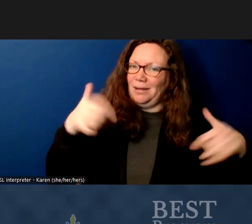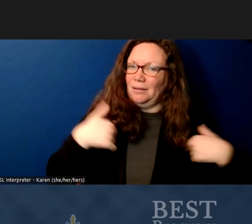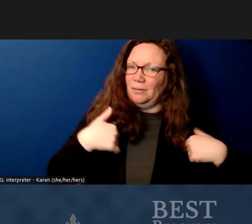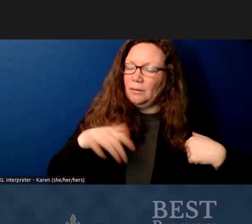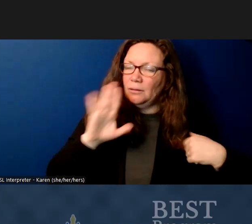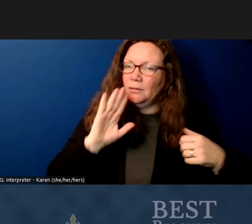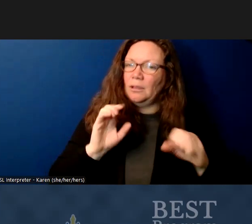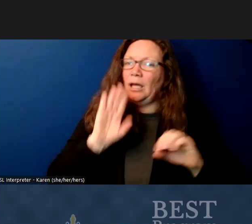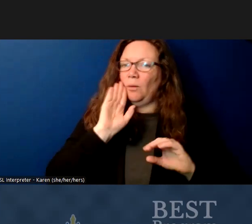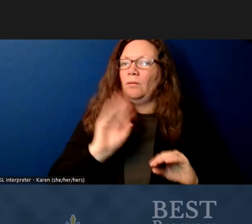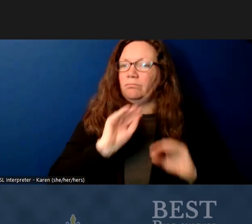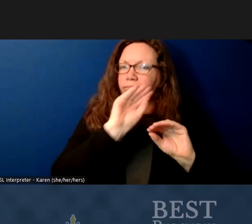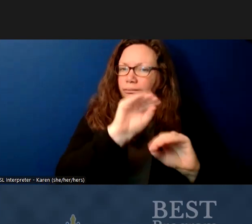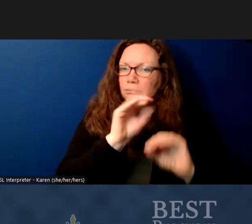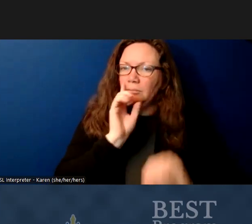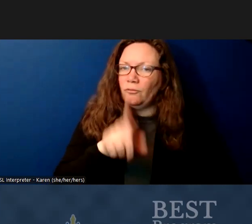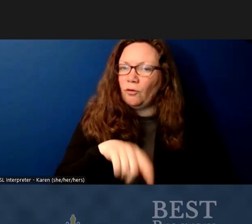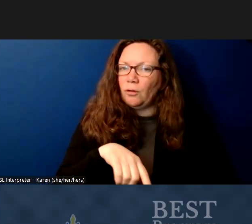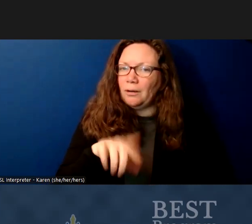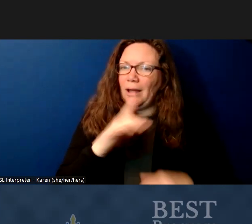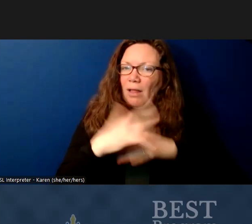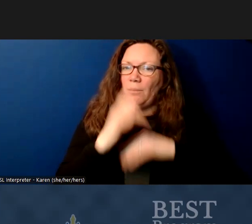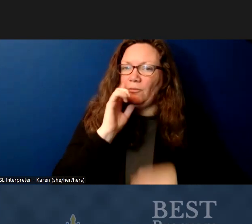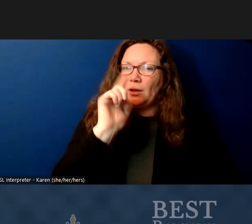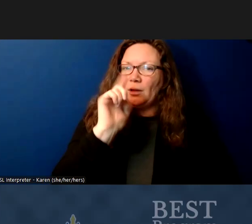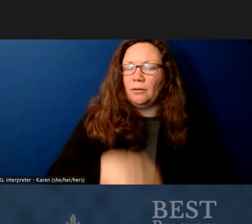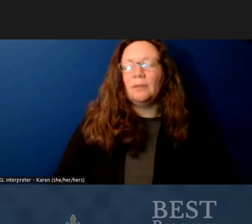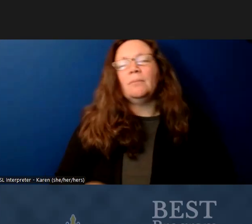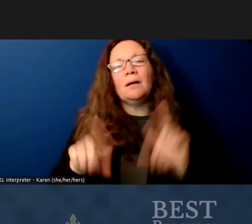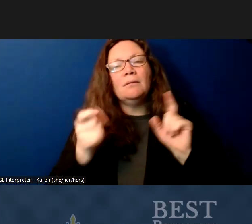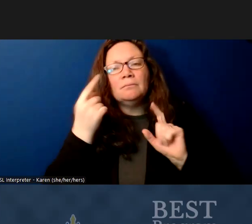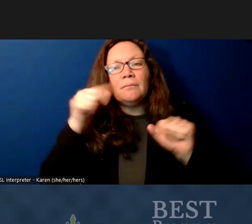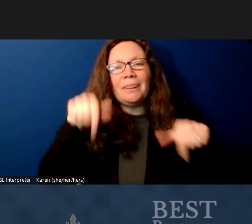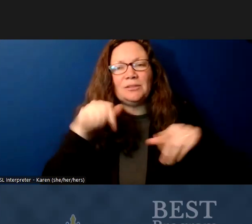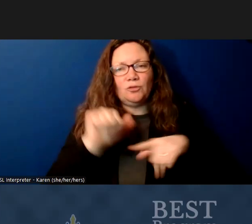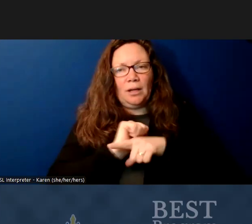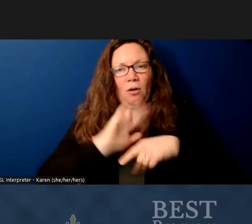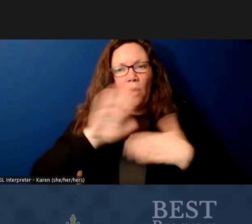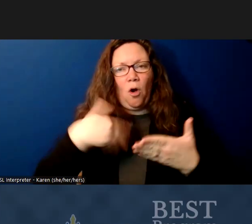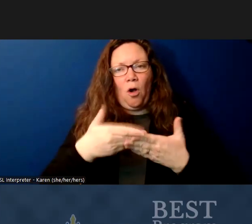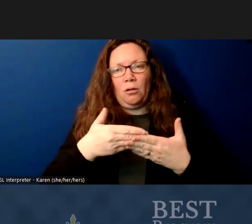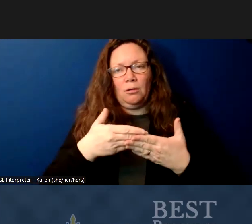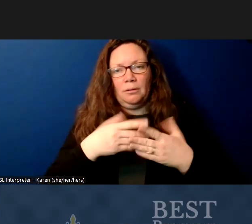All participants will be on mute during the presentation. Please feel free to ask questions. Submit your question via